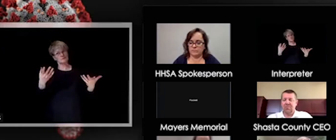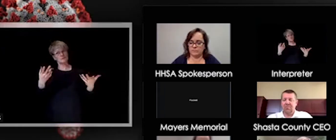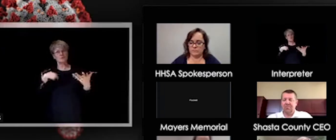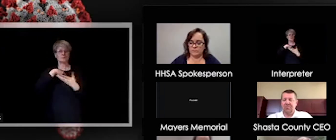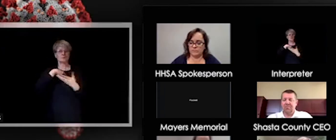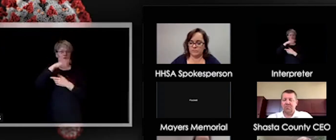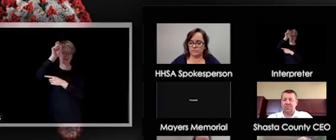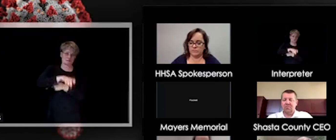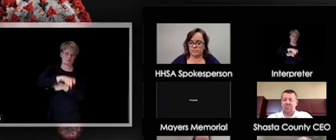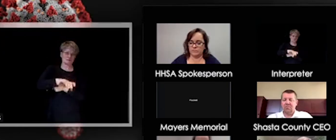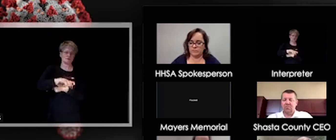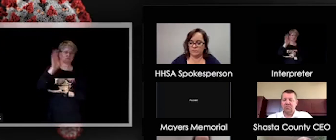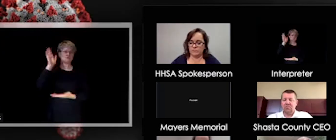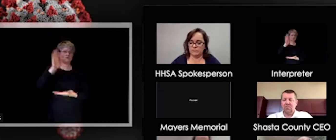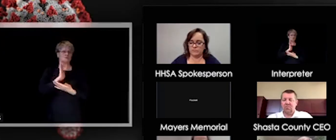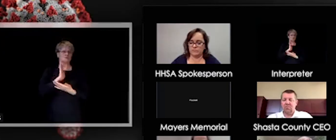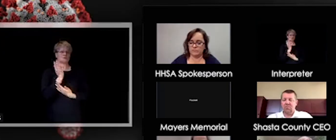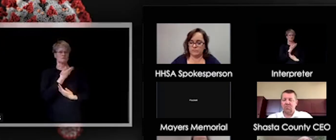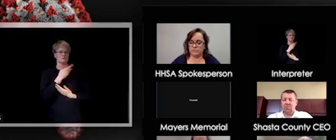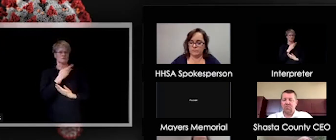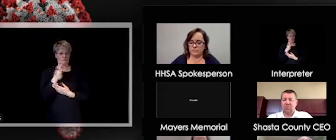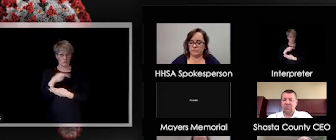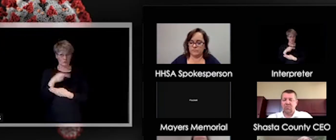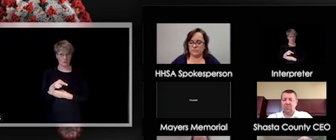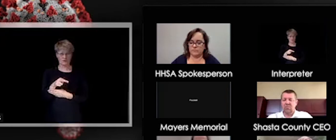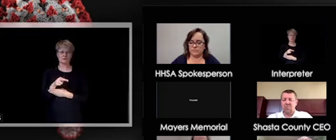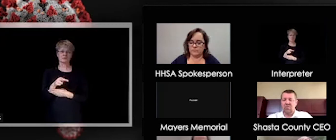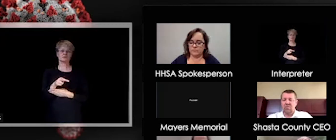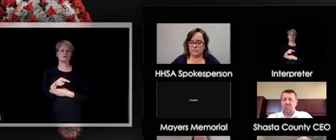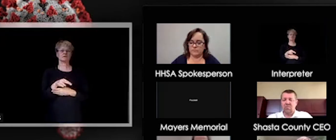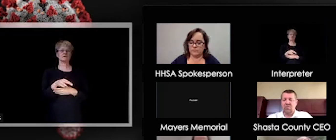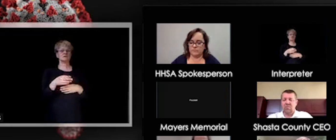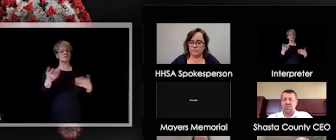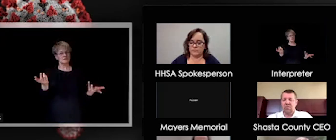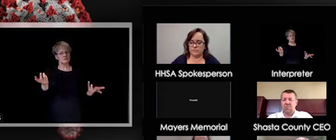yes, we want businesses open, we want people going back to work, but we don’t want mass